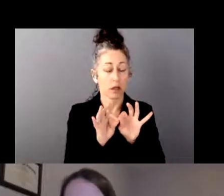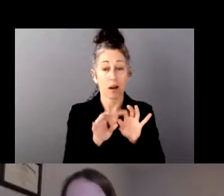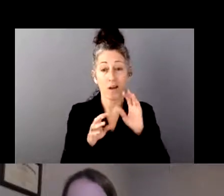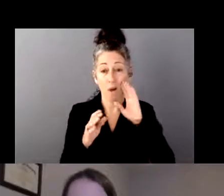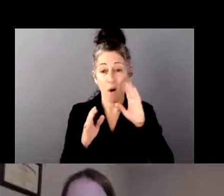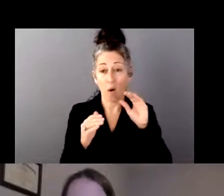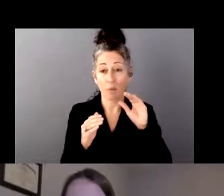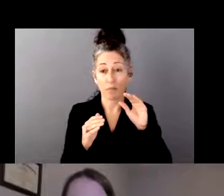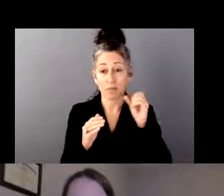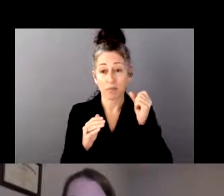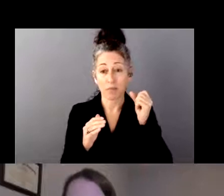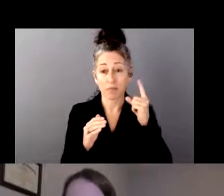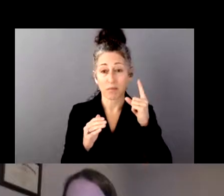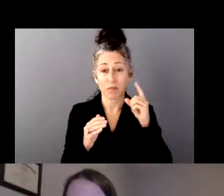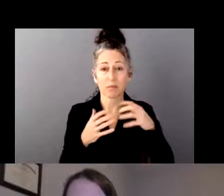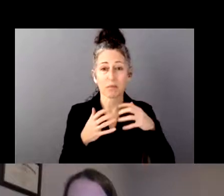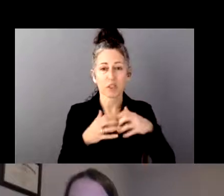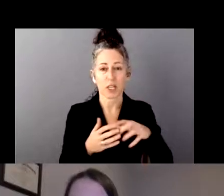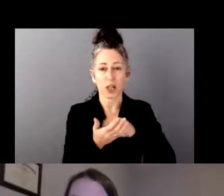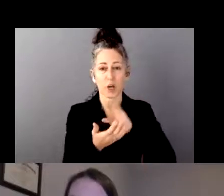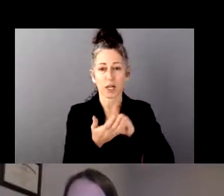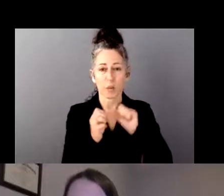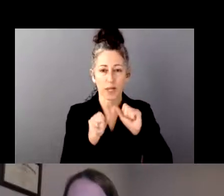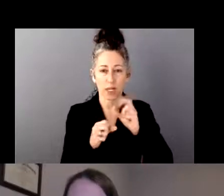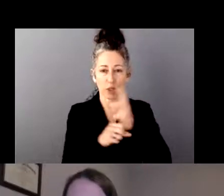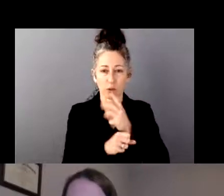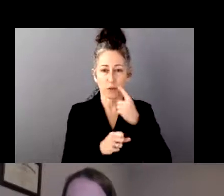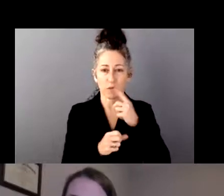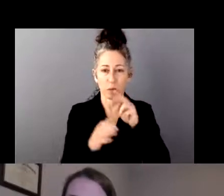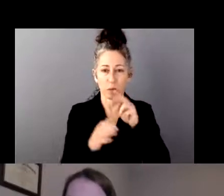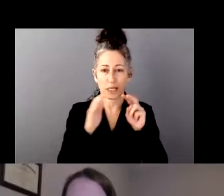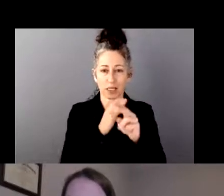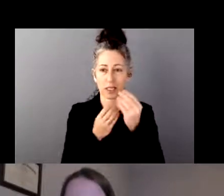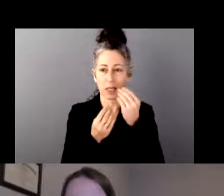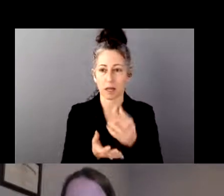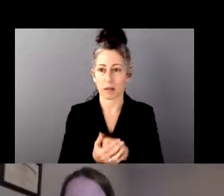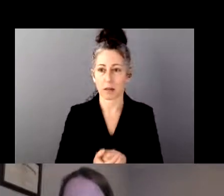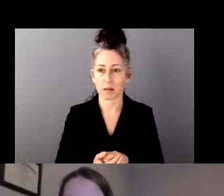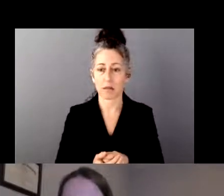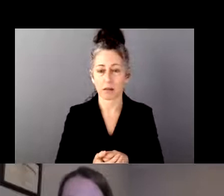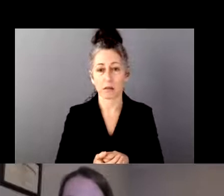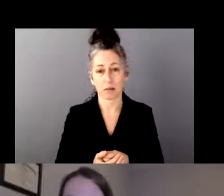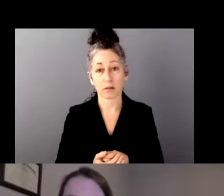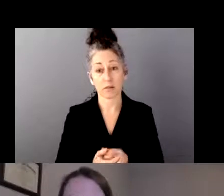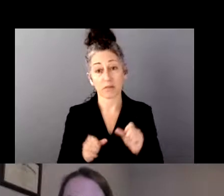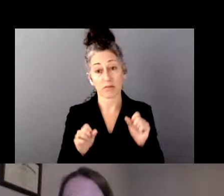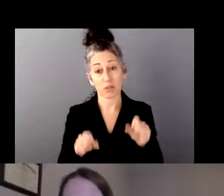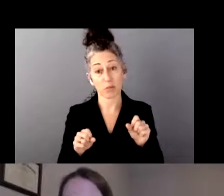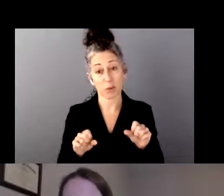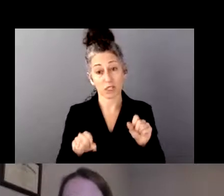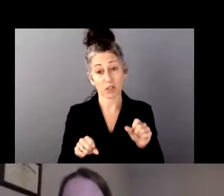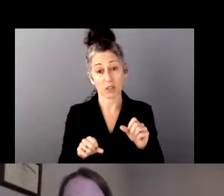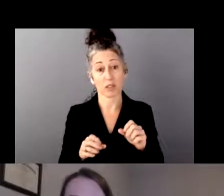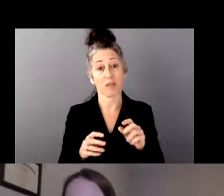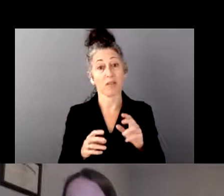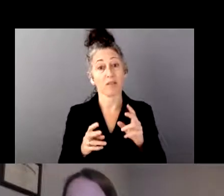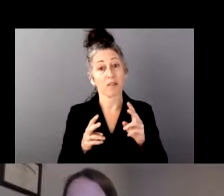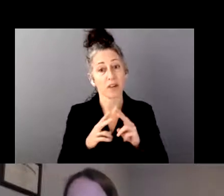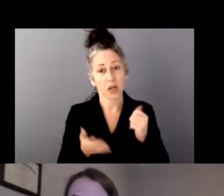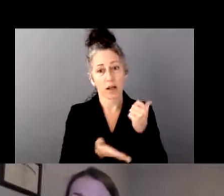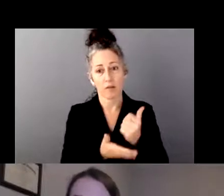is an approach that we can use to make predictions where data are limited. And I think this is something that could be potentially really useful in evaluating the impact on people with disabilities where we again don't have much data. There's just not a lot of current